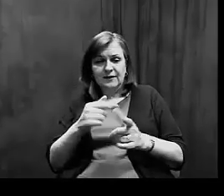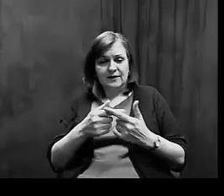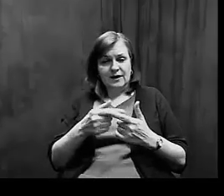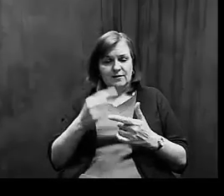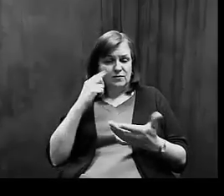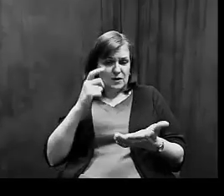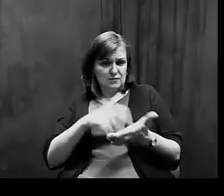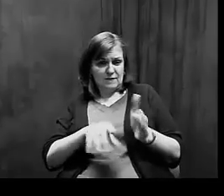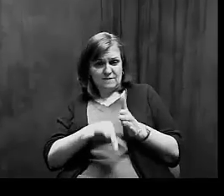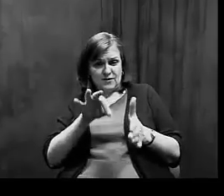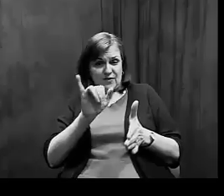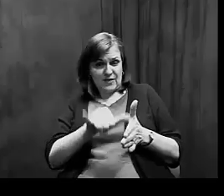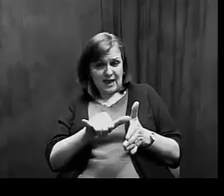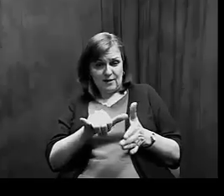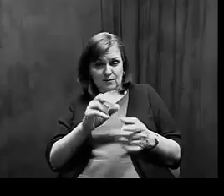sonic hedgehog